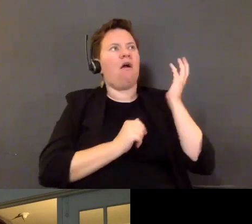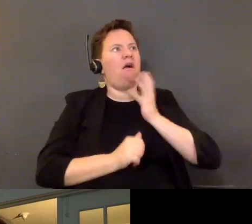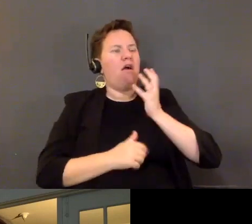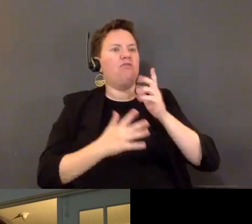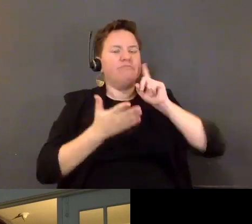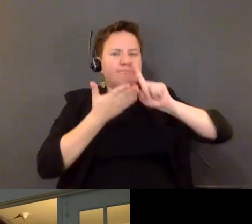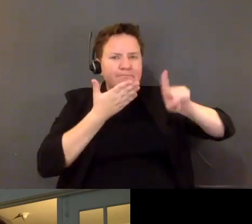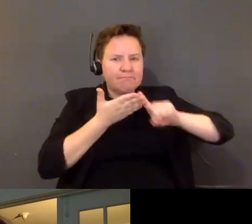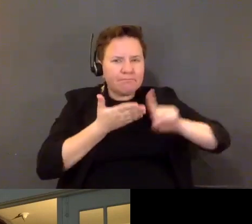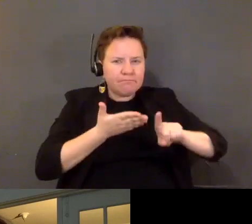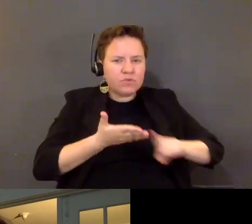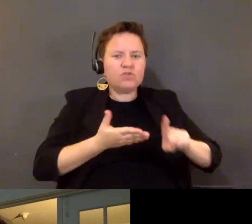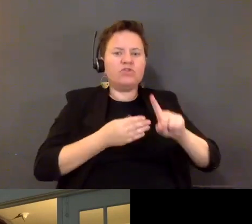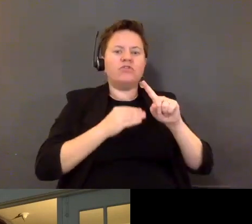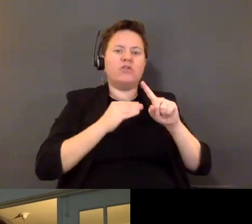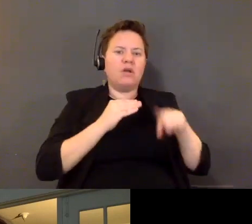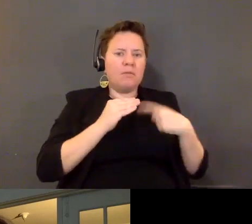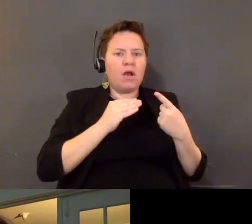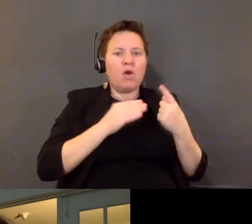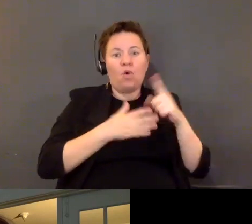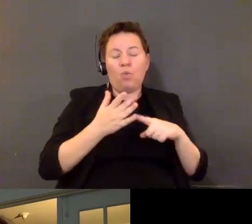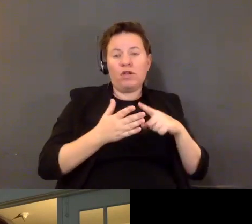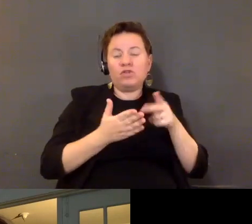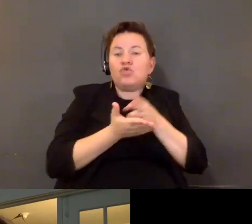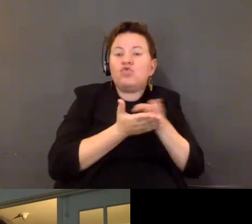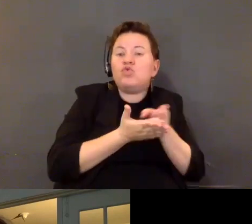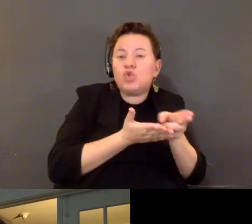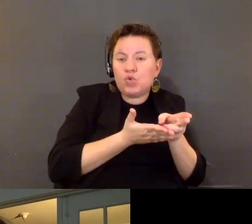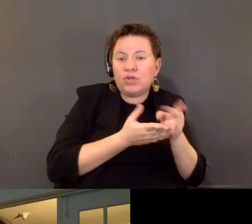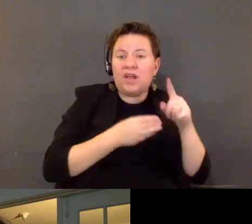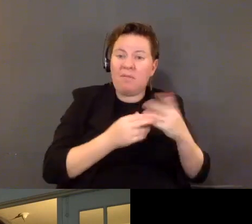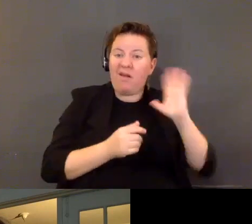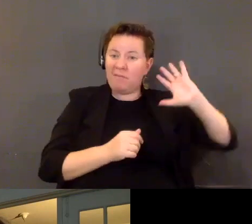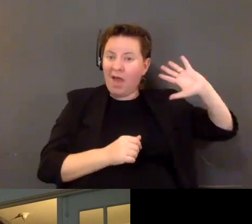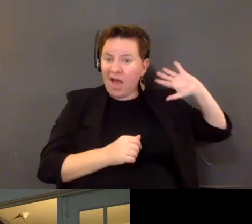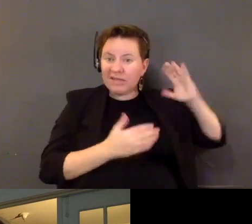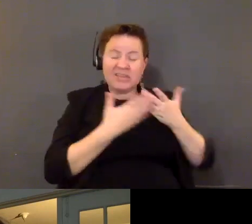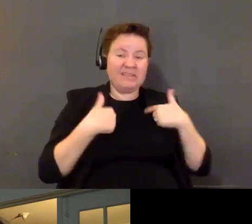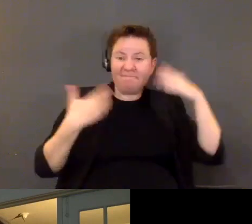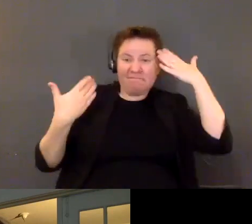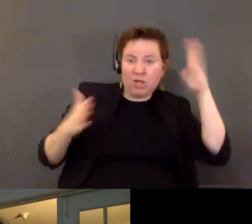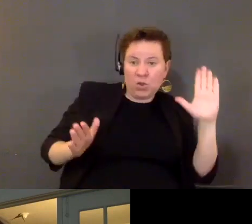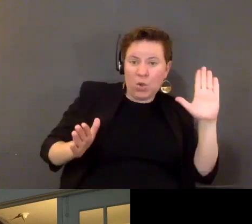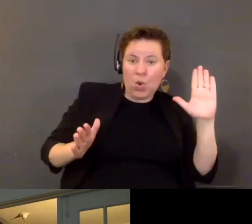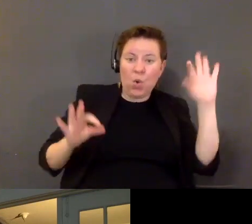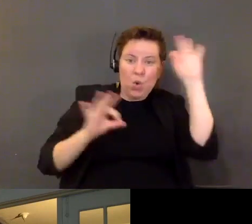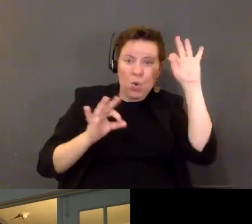about what the truth was about the past things i didn't know and as i started to find things out